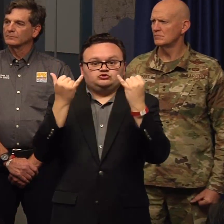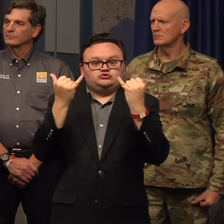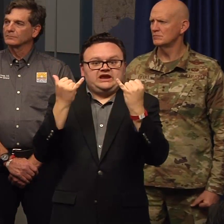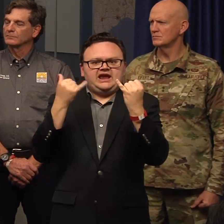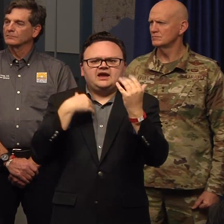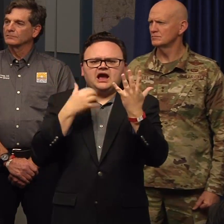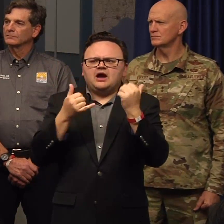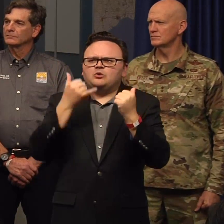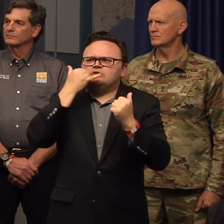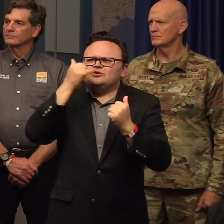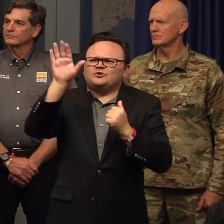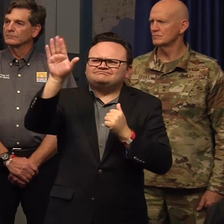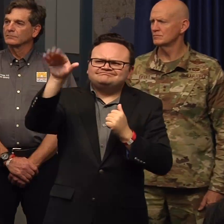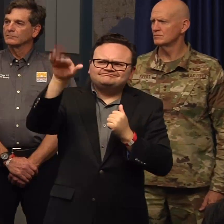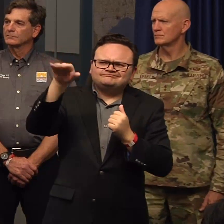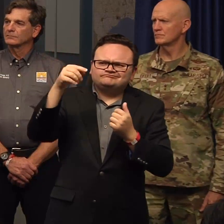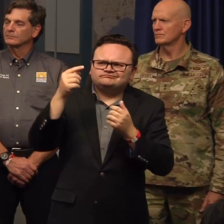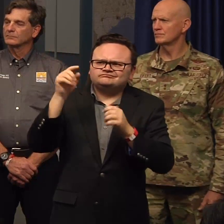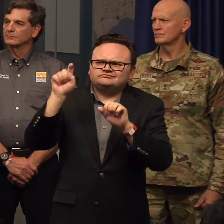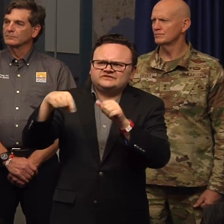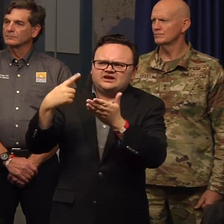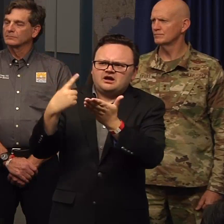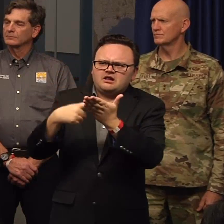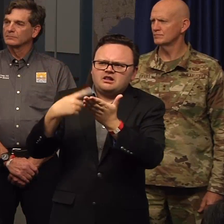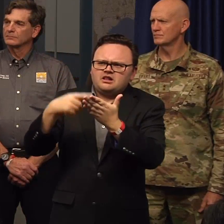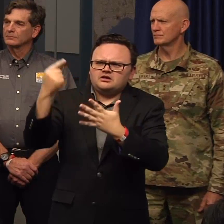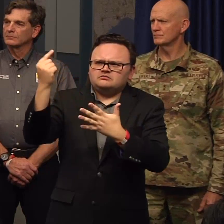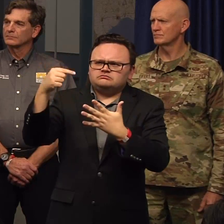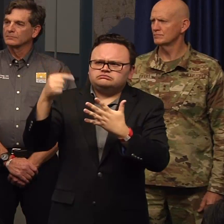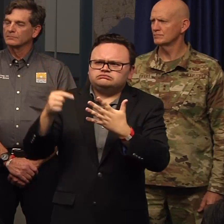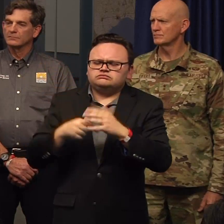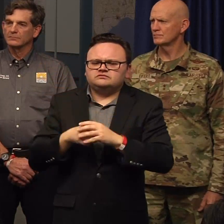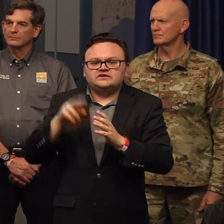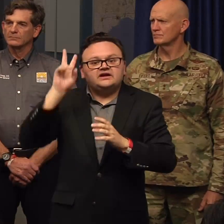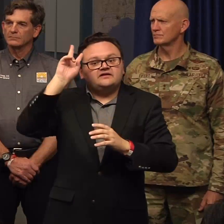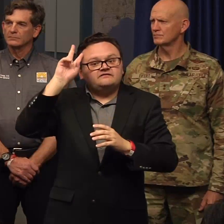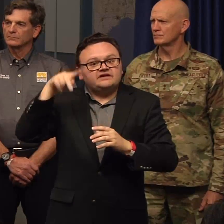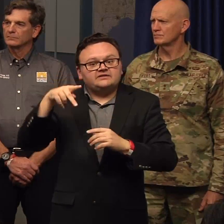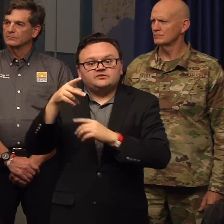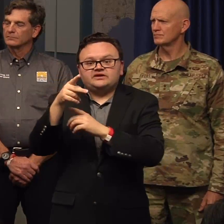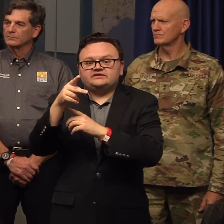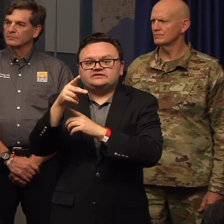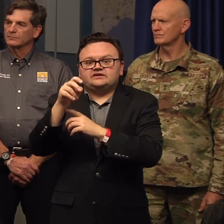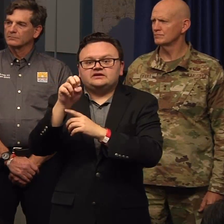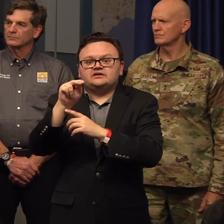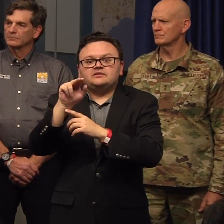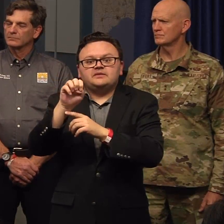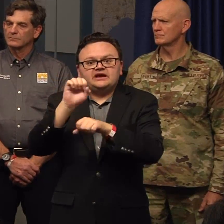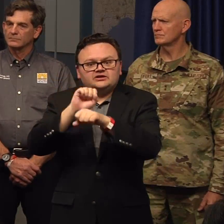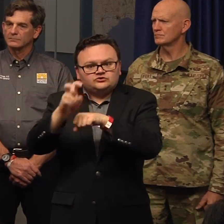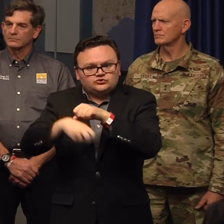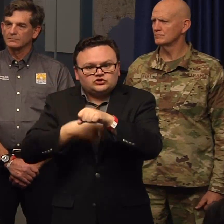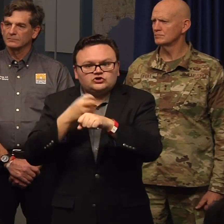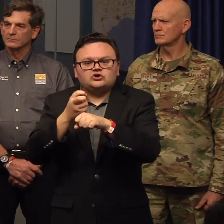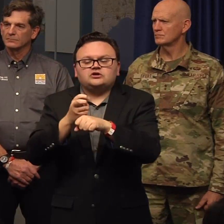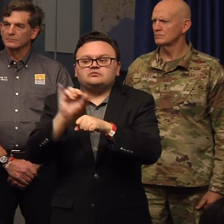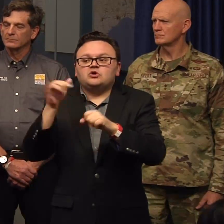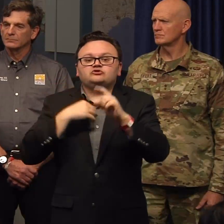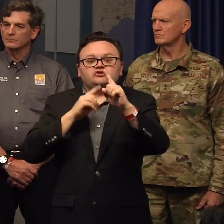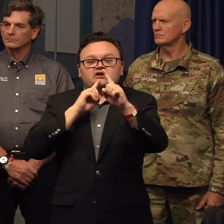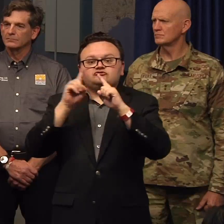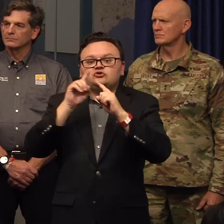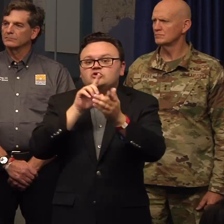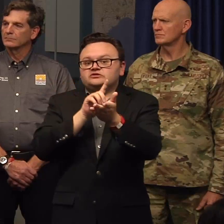DOWN THE TRAIN REGARDLESS OF